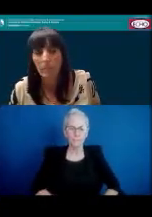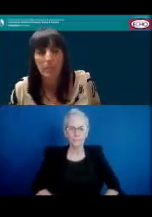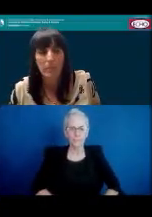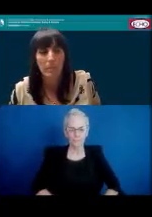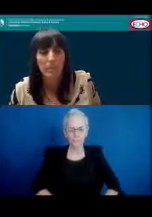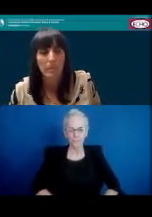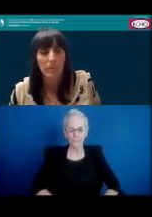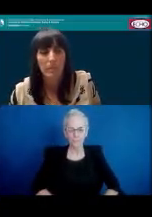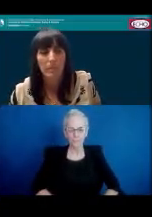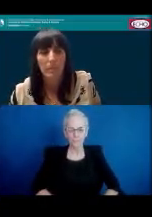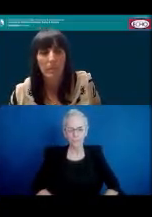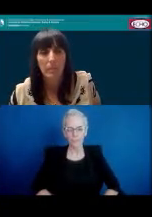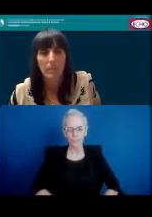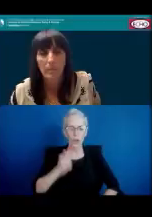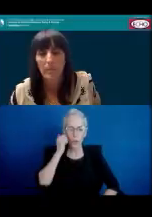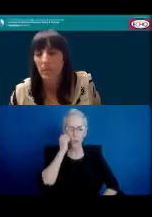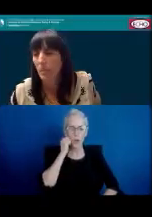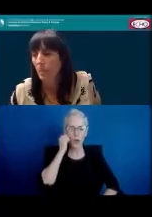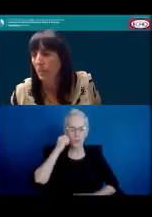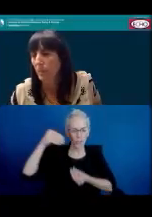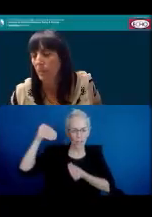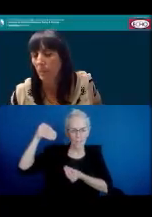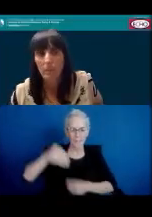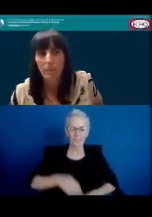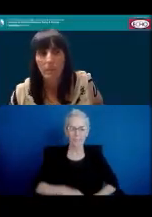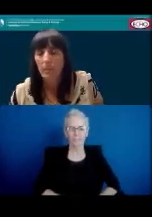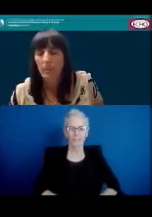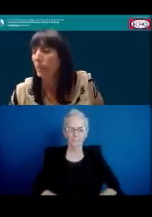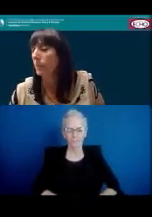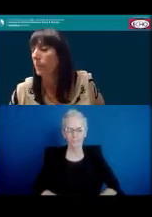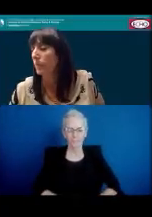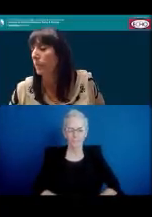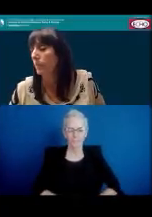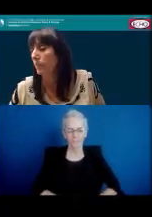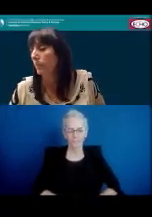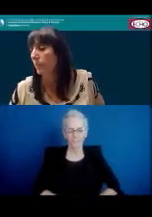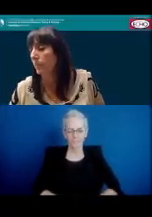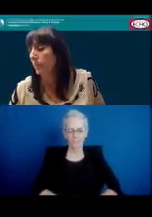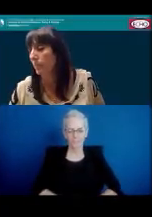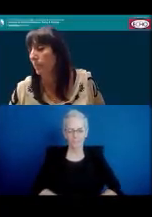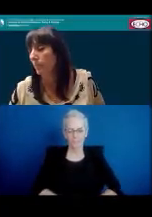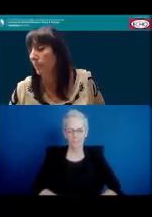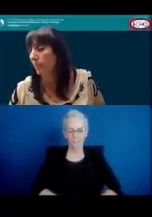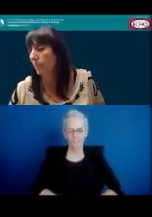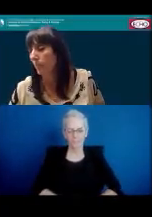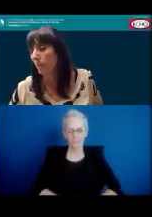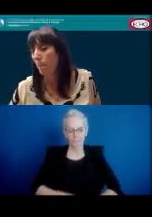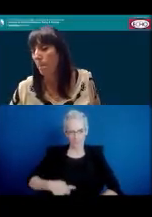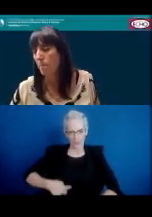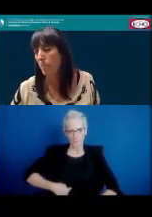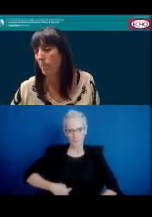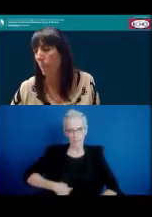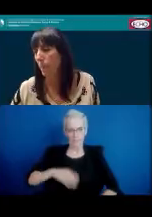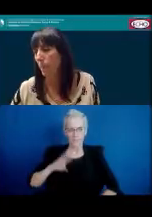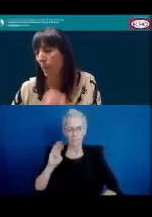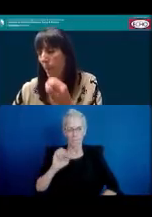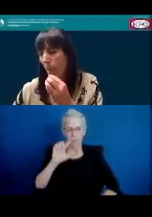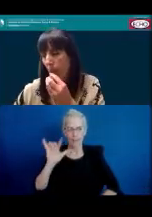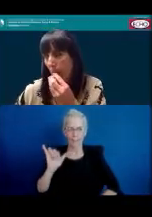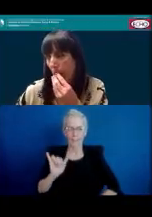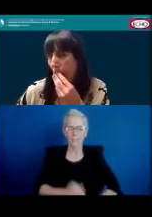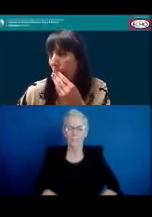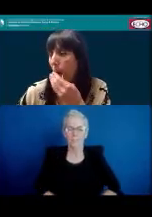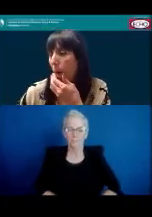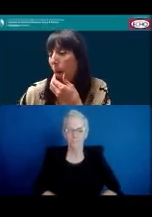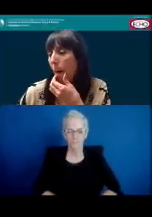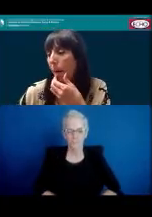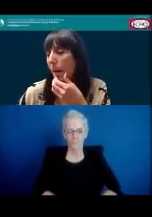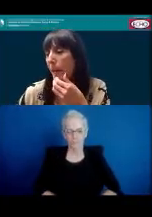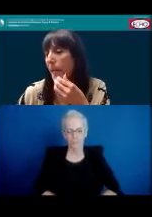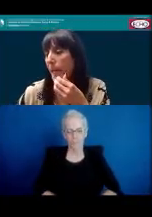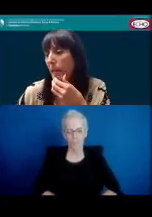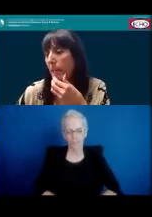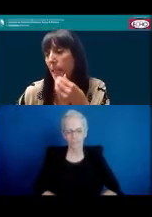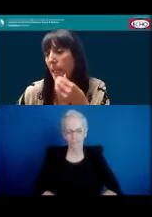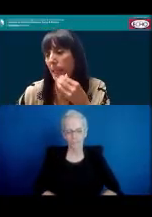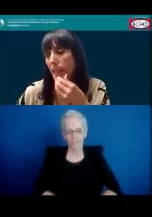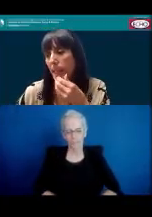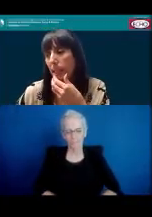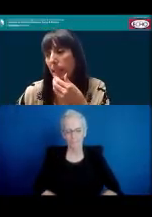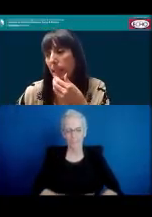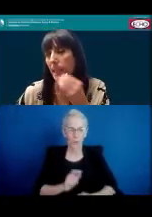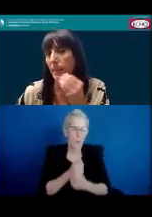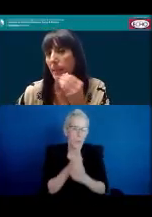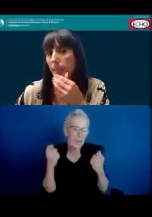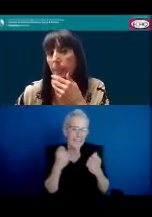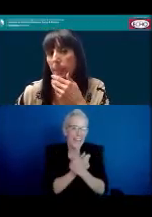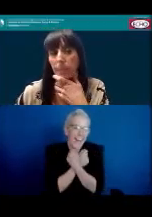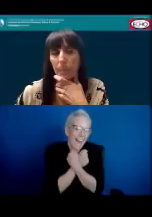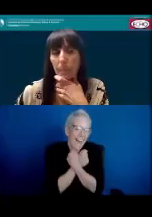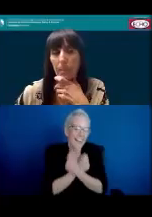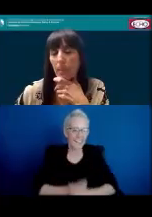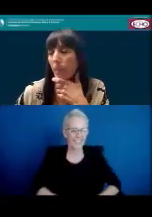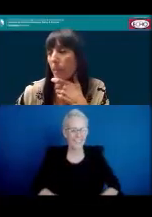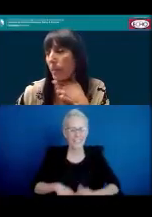quad belly. Oh, my goodness, oh, big hug. Big hug,